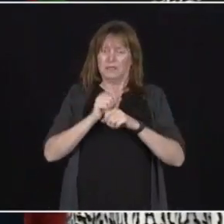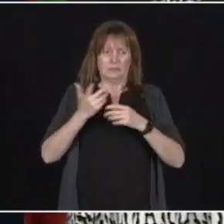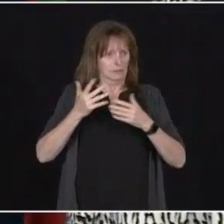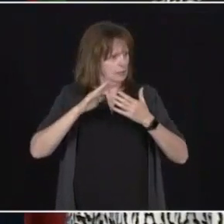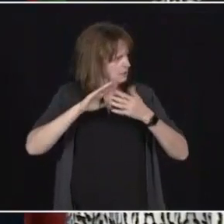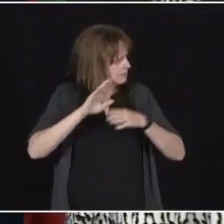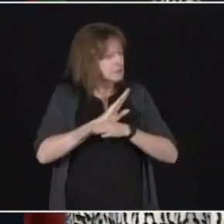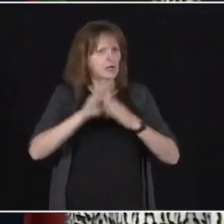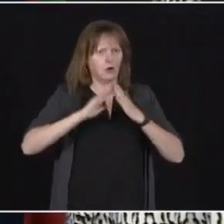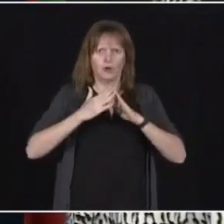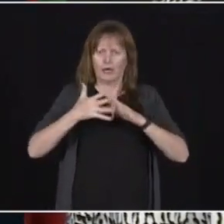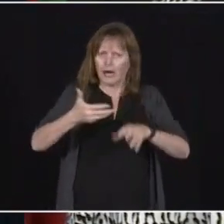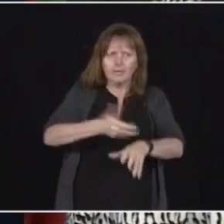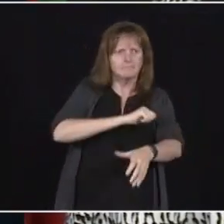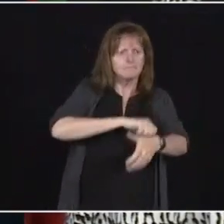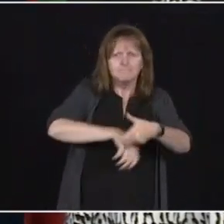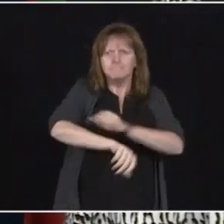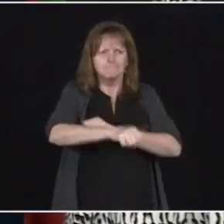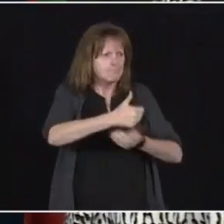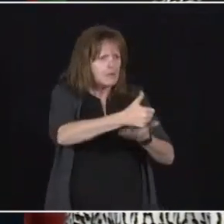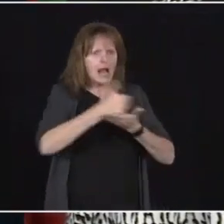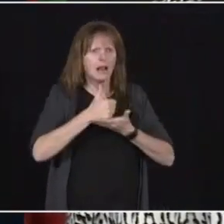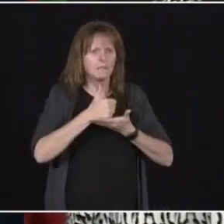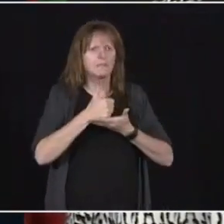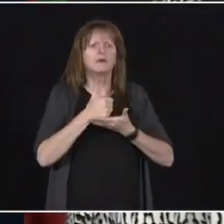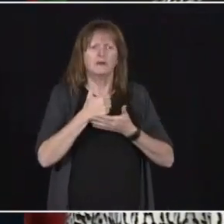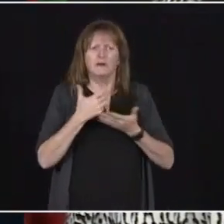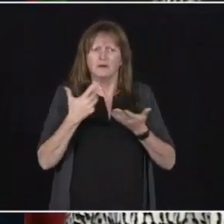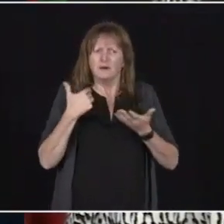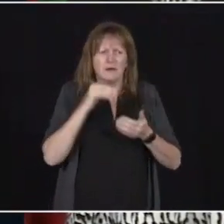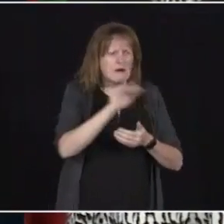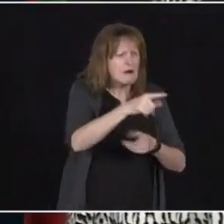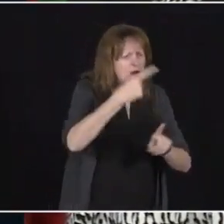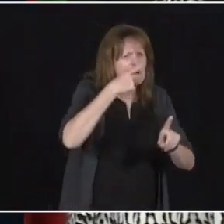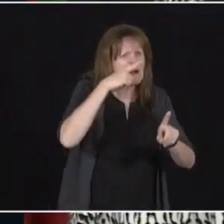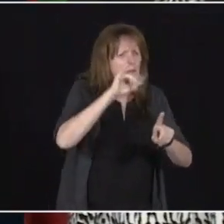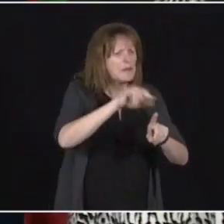We asked them to help us make the medical supplies and agreement that we needed.